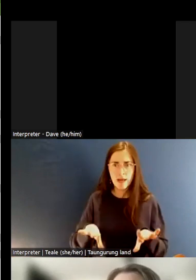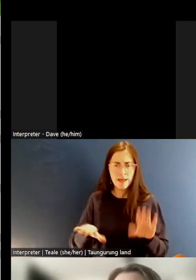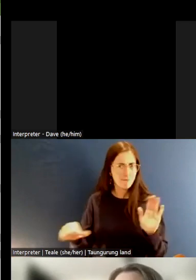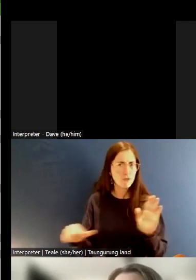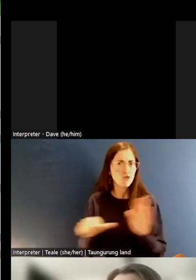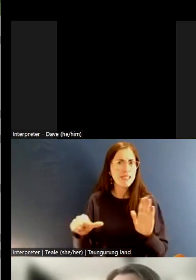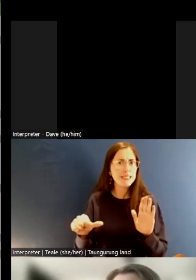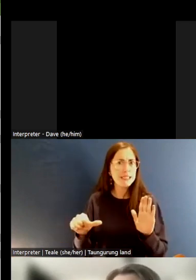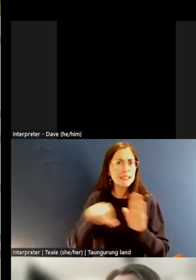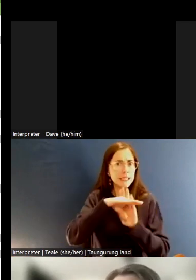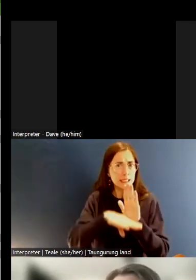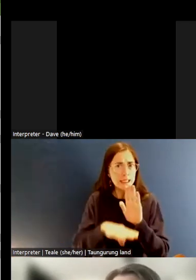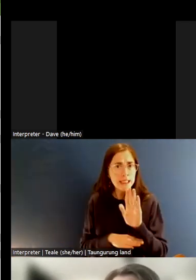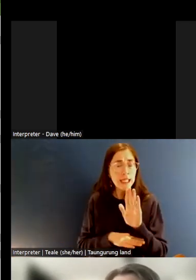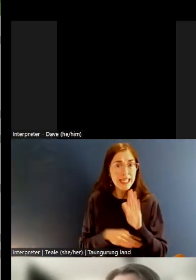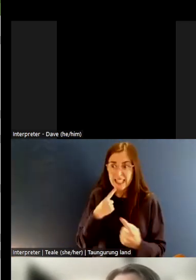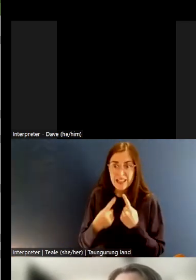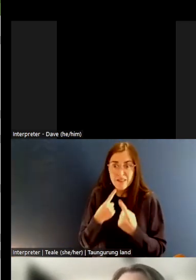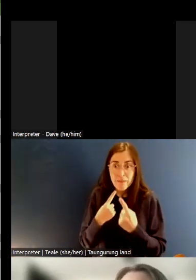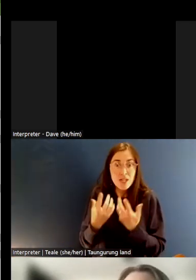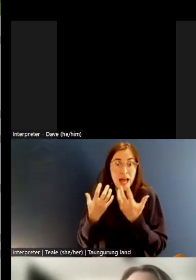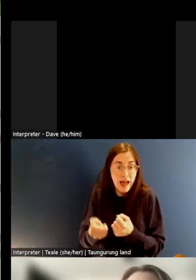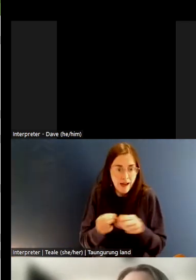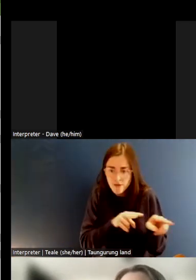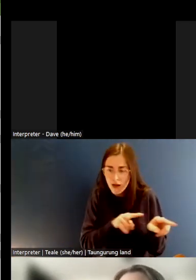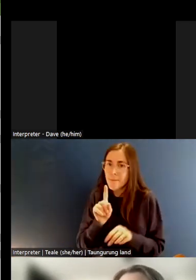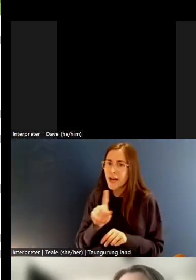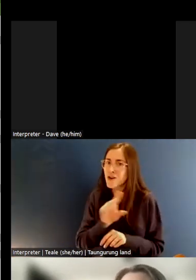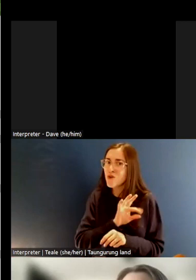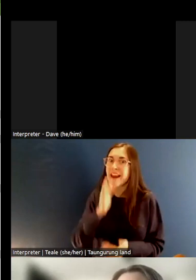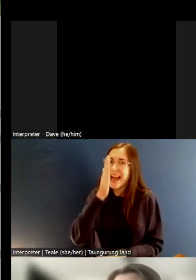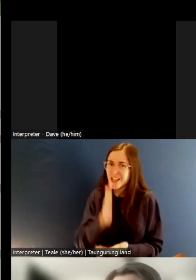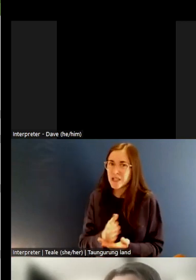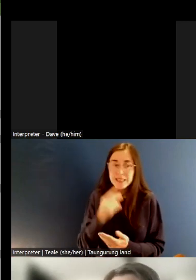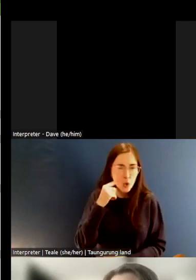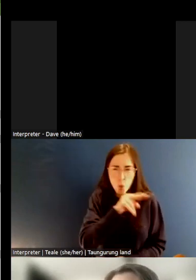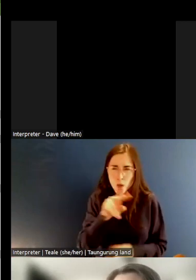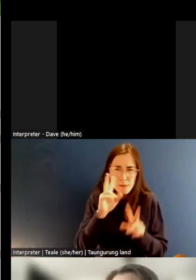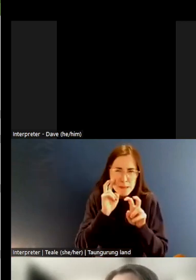but they're not analysing all of it. I guess if some testing is done overseas,